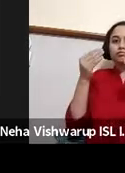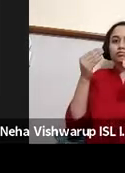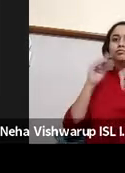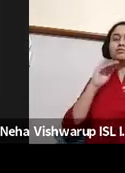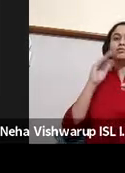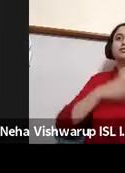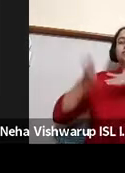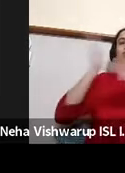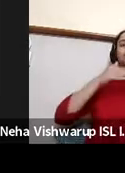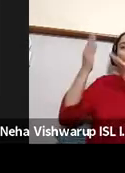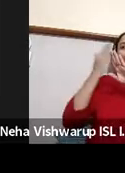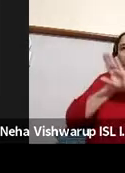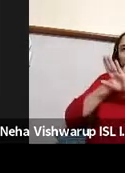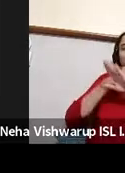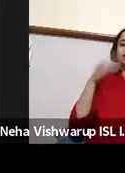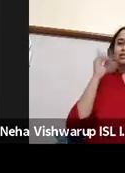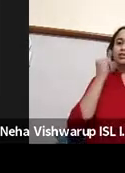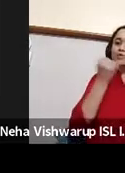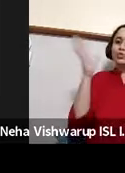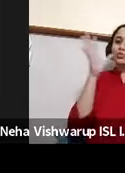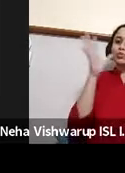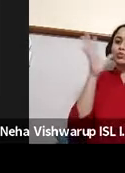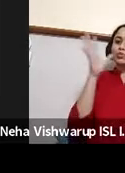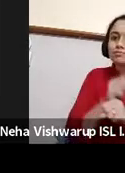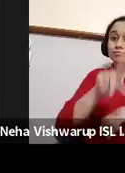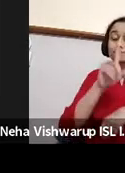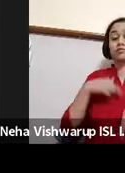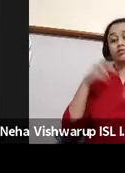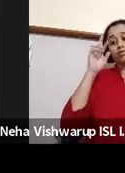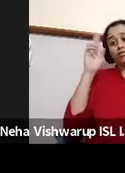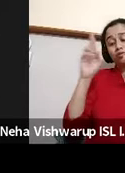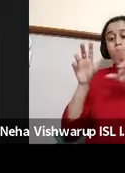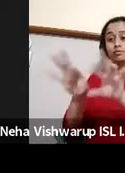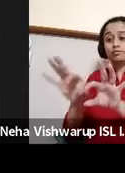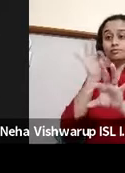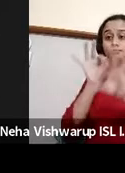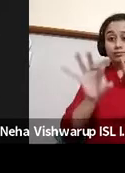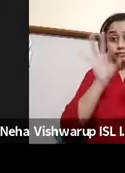photography in india our hopefully careful consideration of suresh's archive inevitably